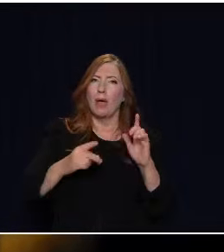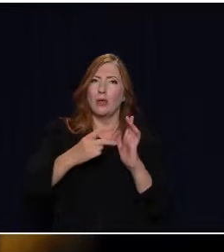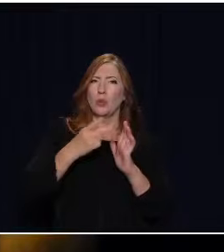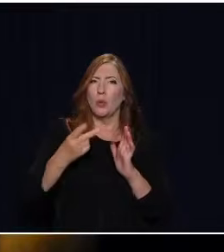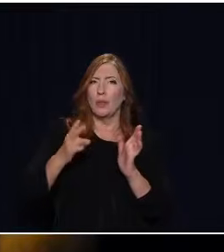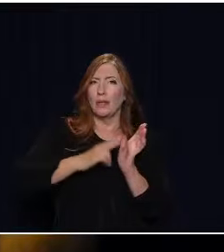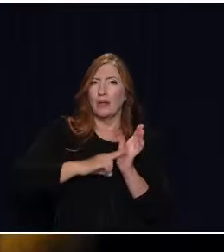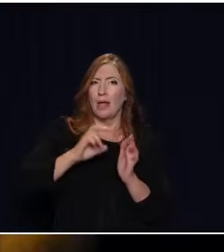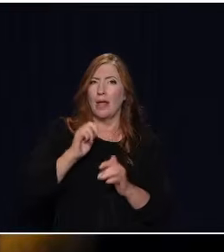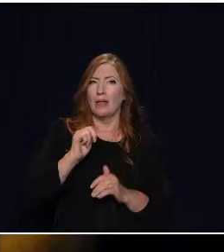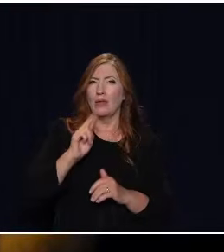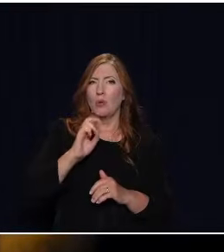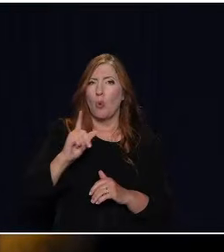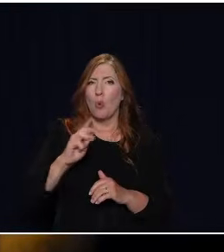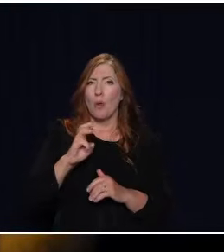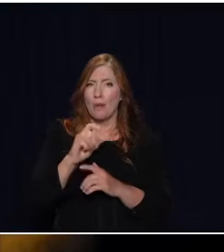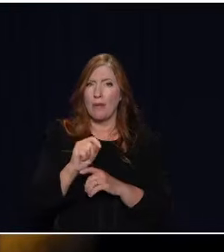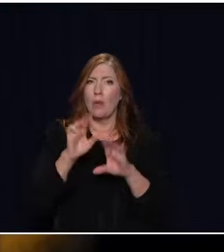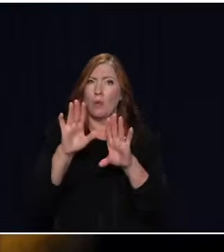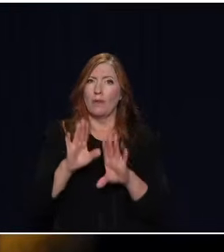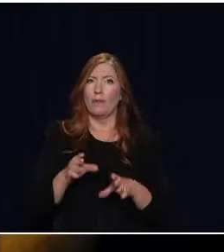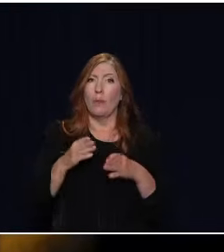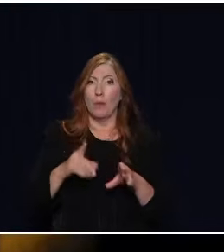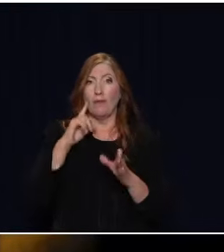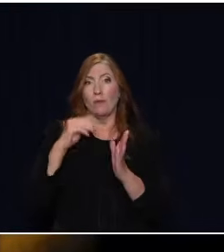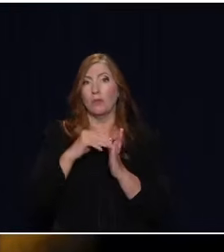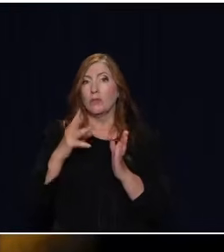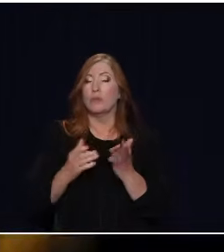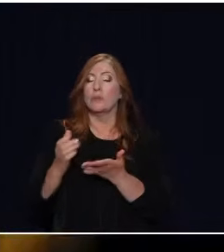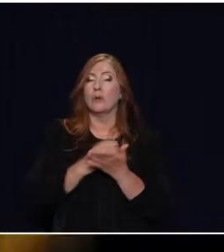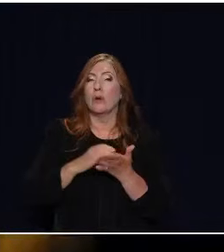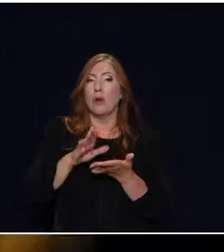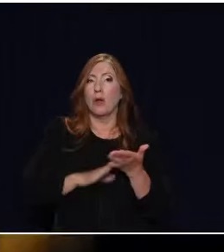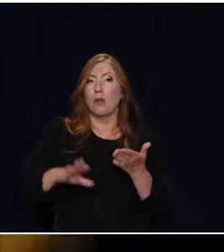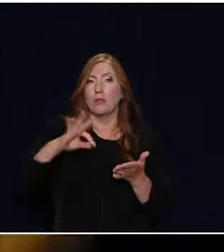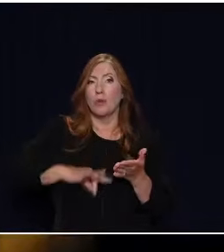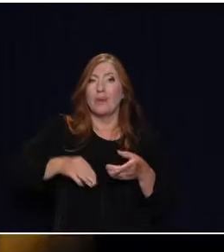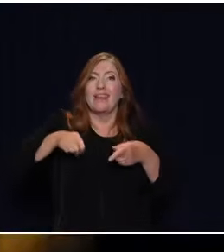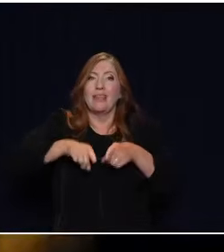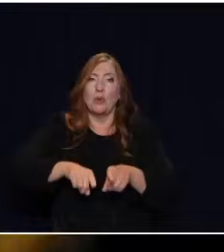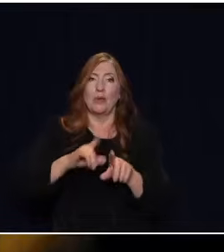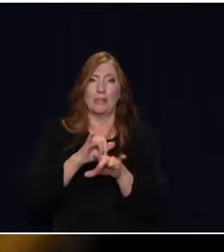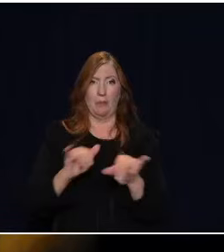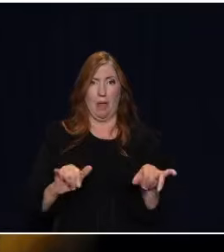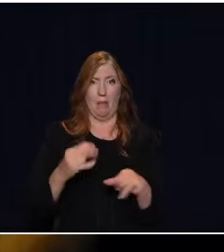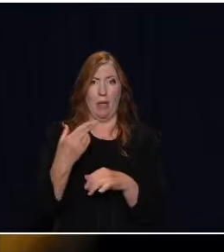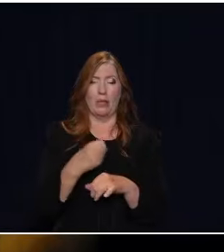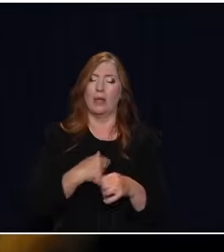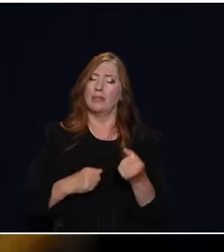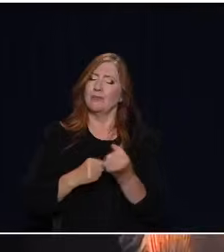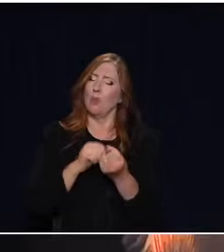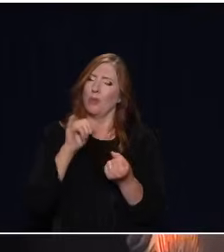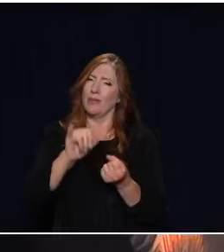AS A STATE WE CAN MAKE IT FAIR AND EQUITABLE.